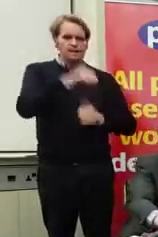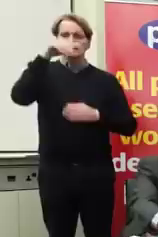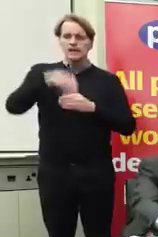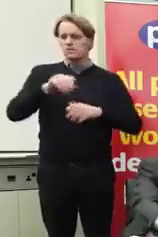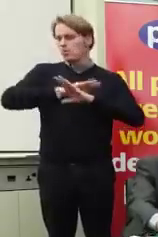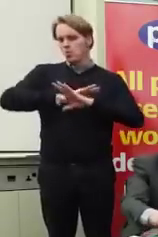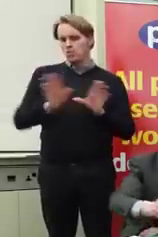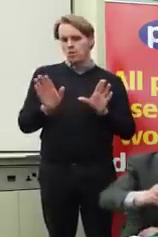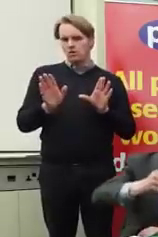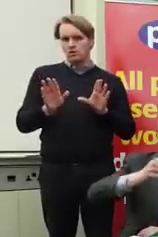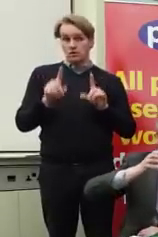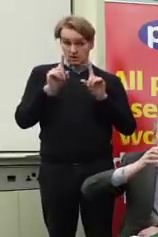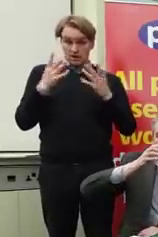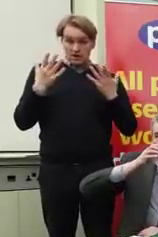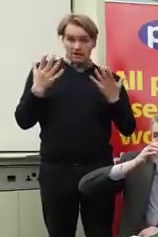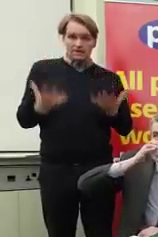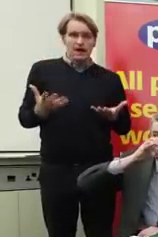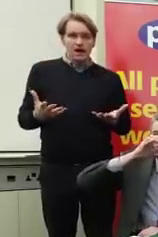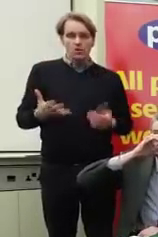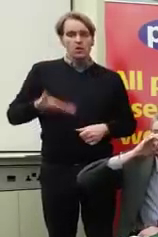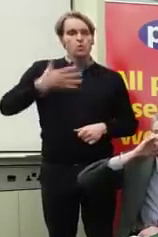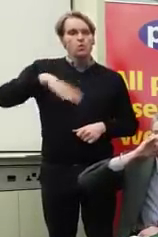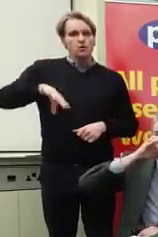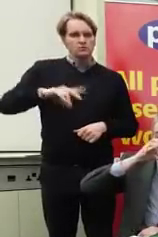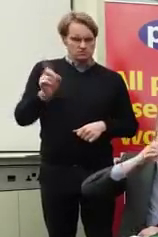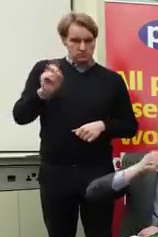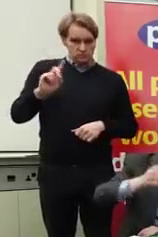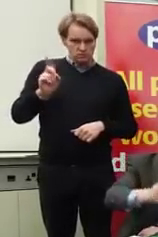doing now is we want to bring them back in-house because we believe